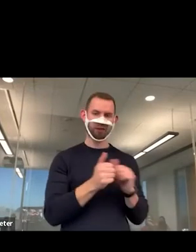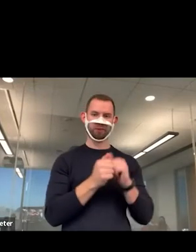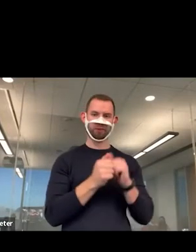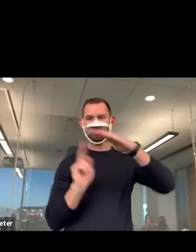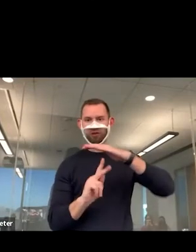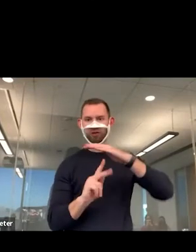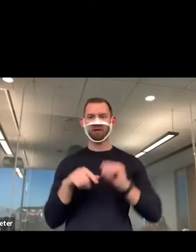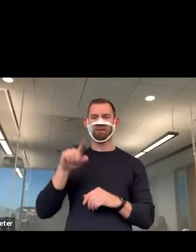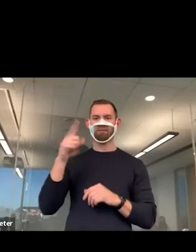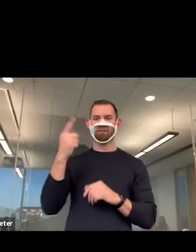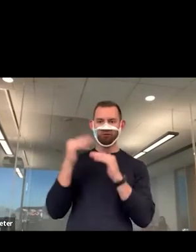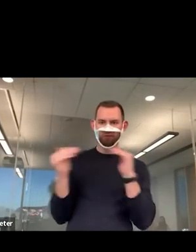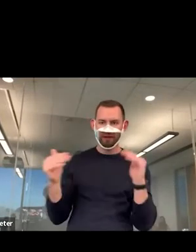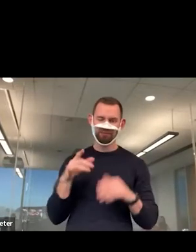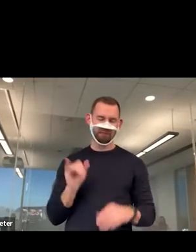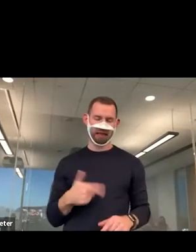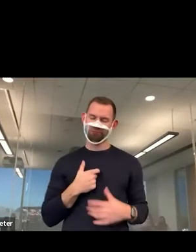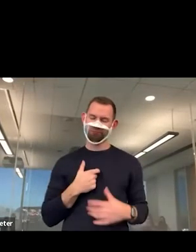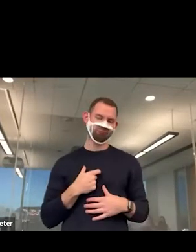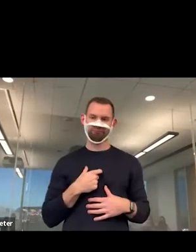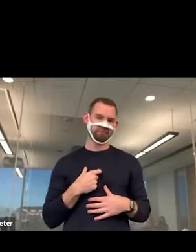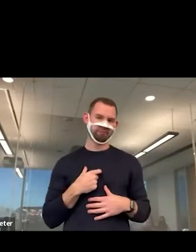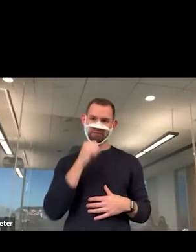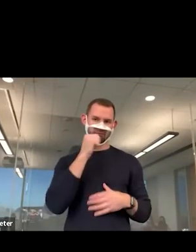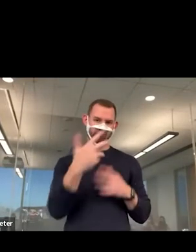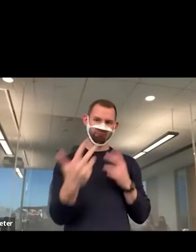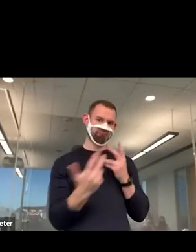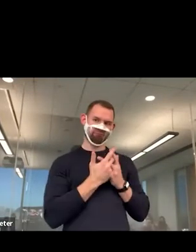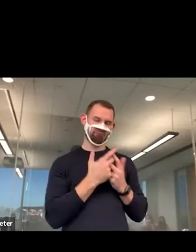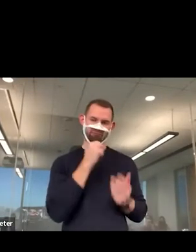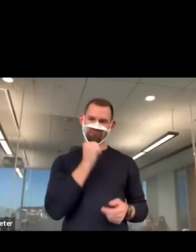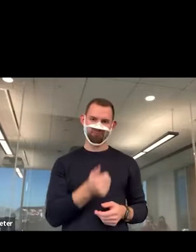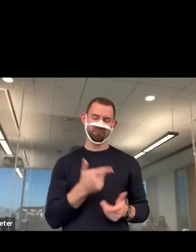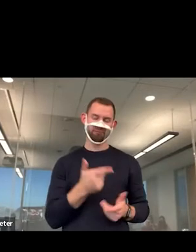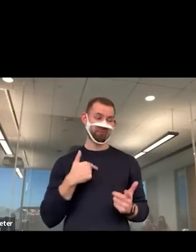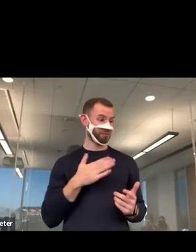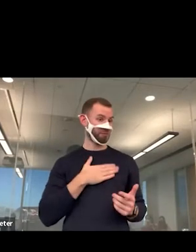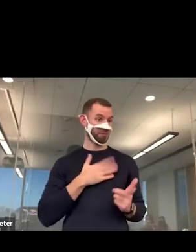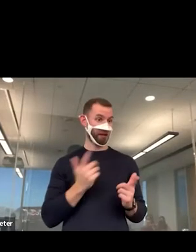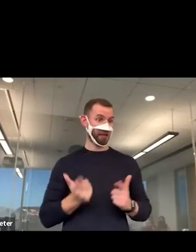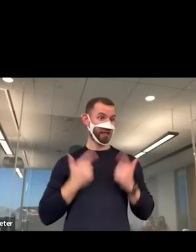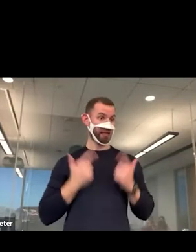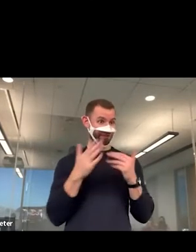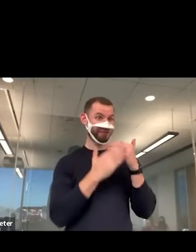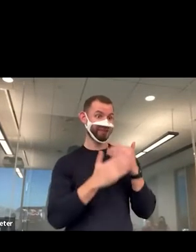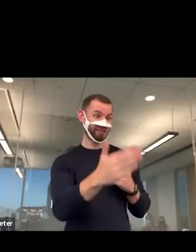types of classes so not something that i i wanted to spend my life you know dealing